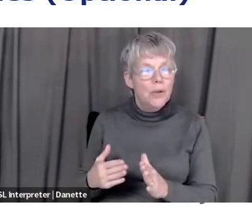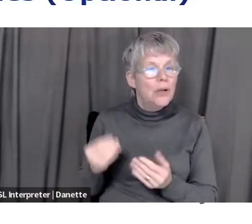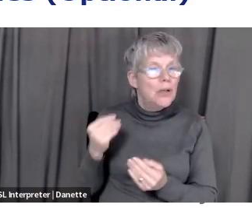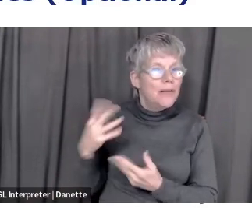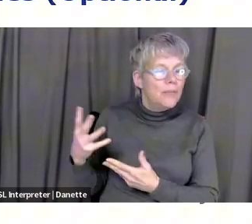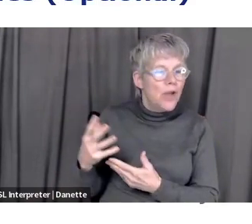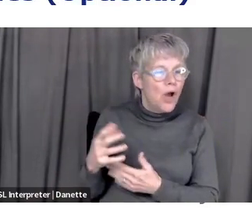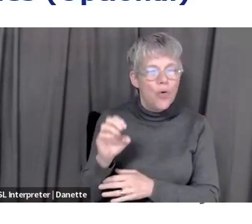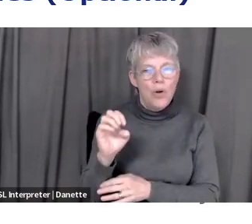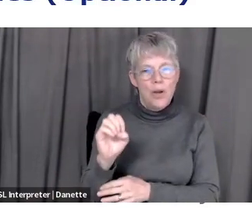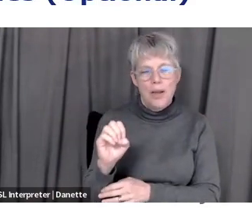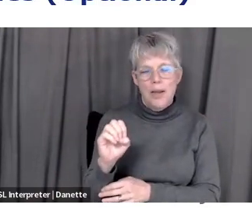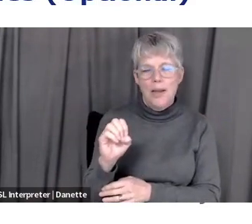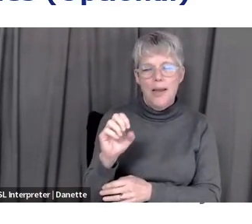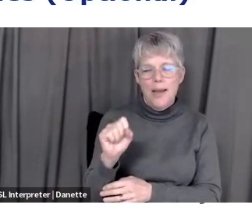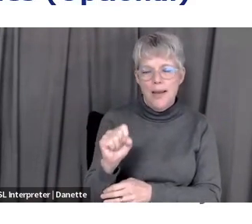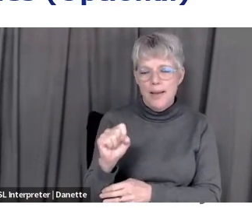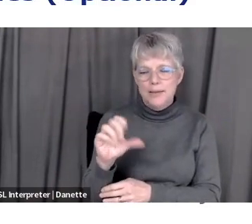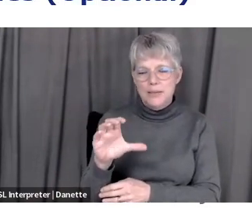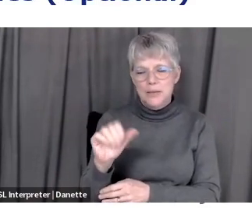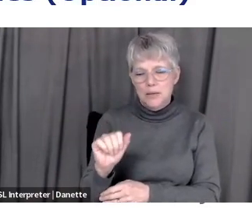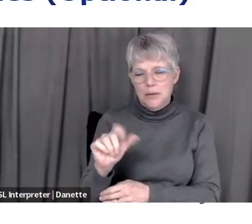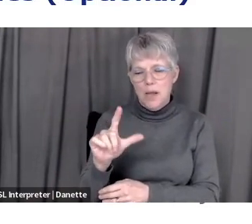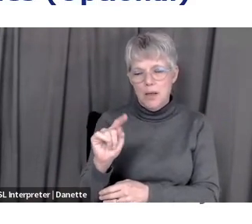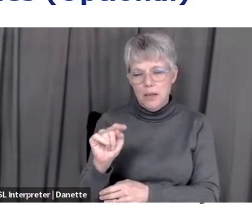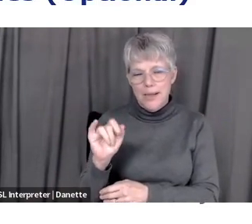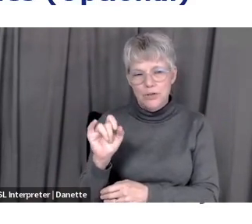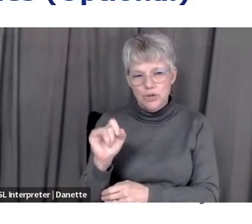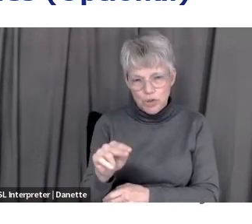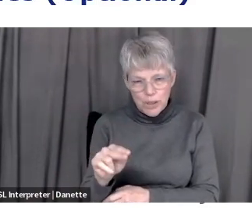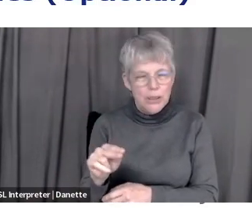escalation, which is what this is called, where they can follow up.